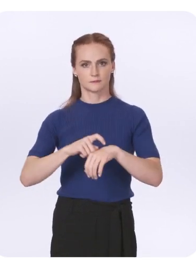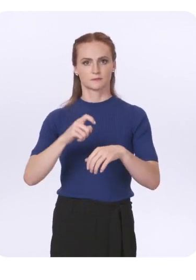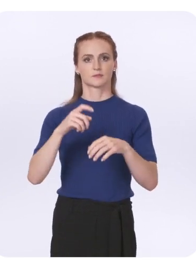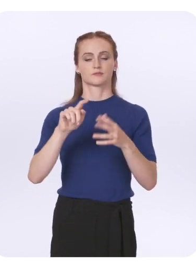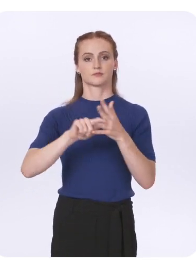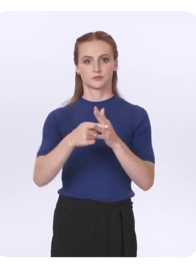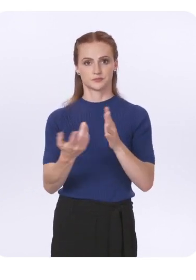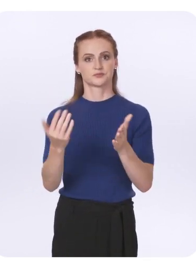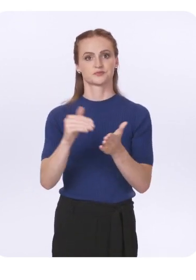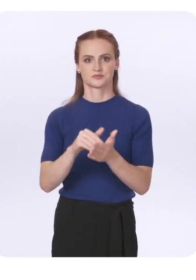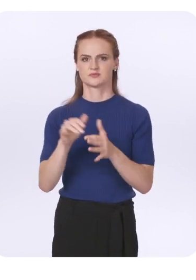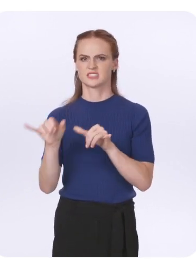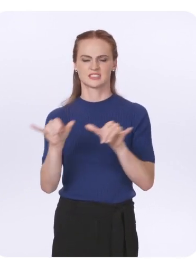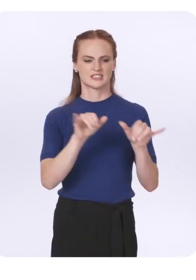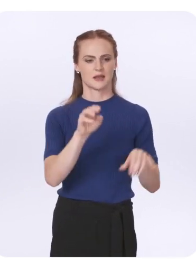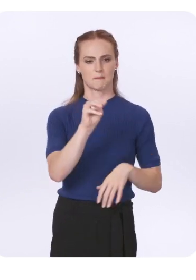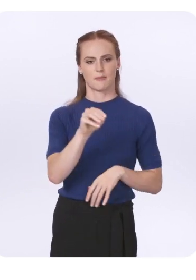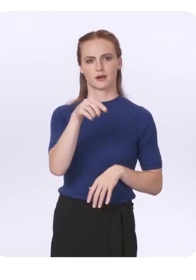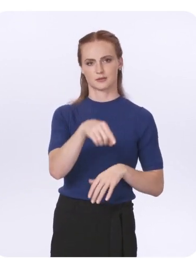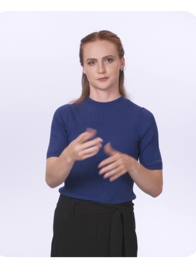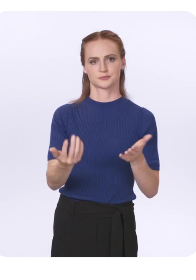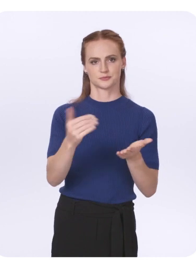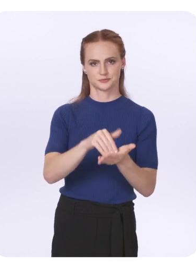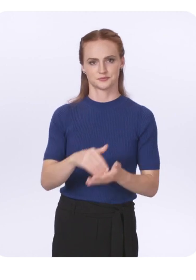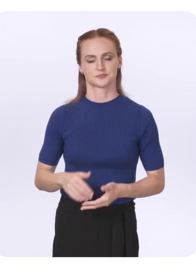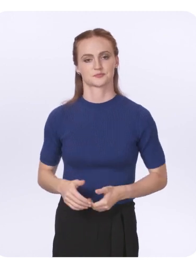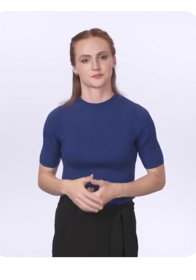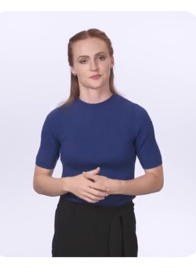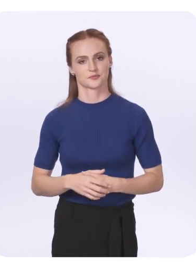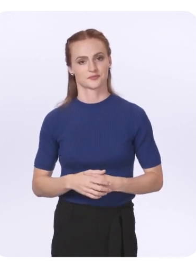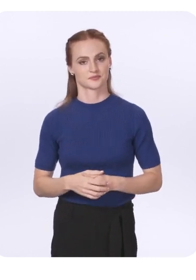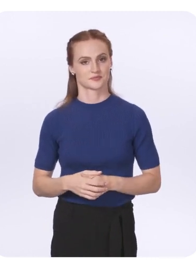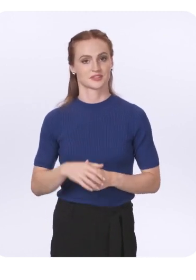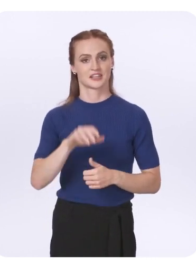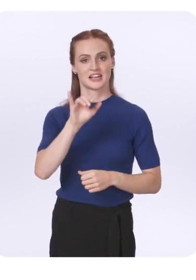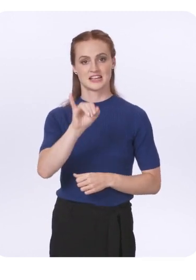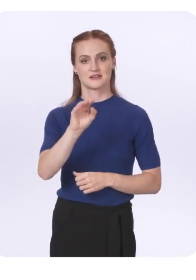While the immersive web emulator streamlines development through emulation,